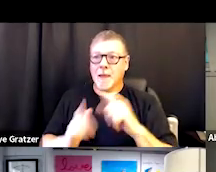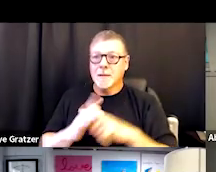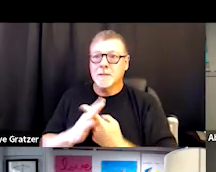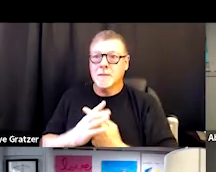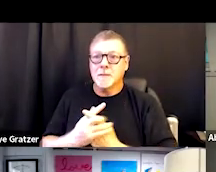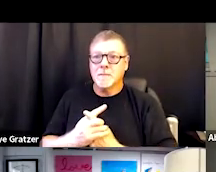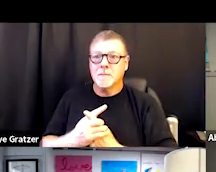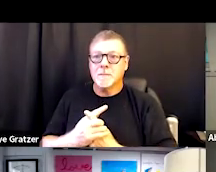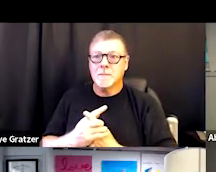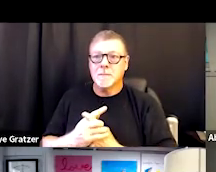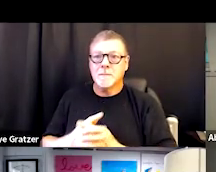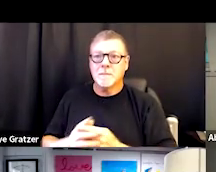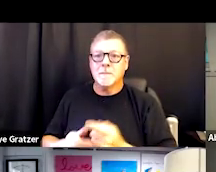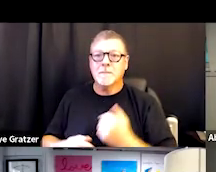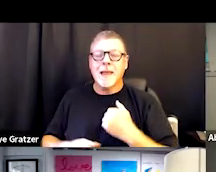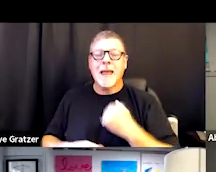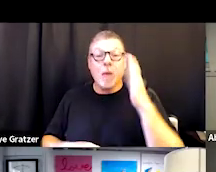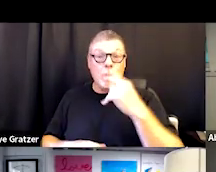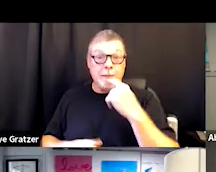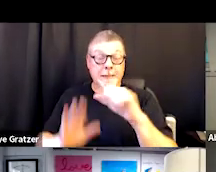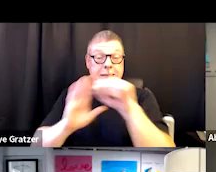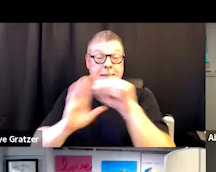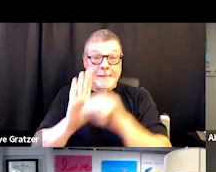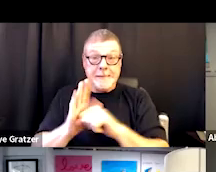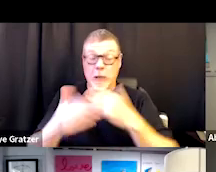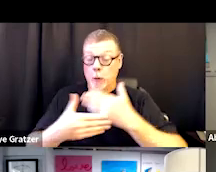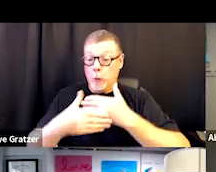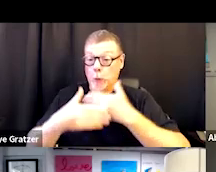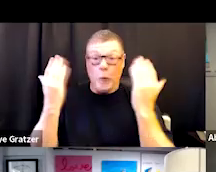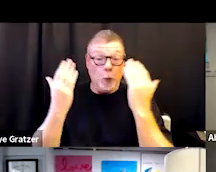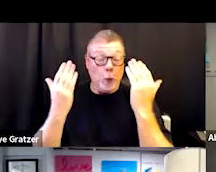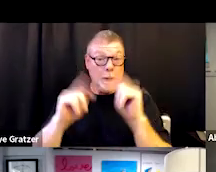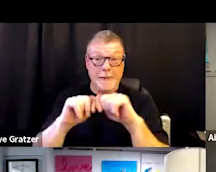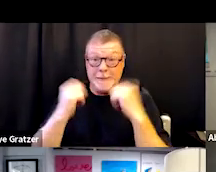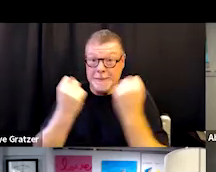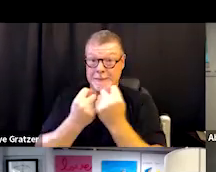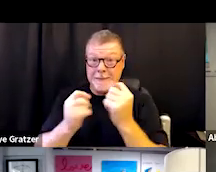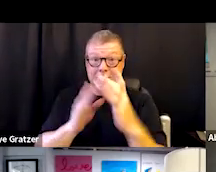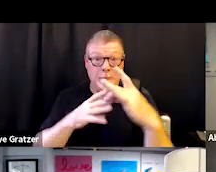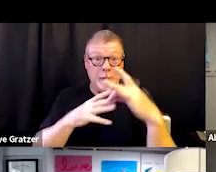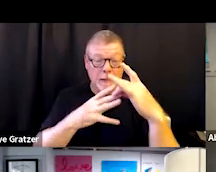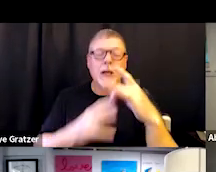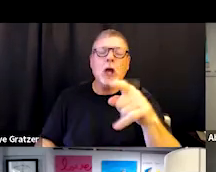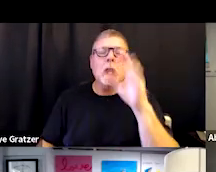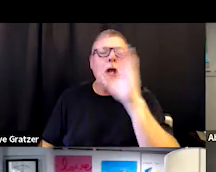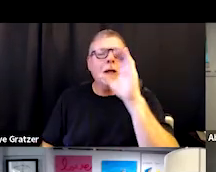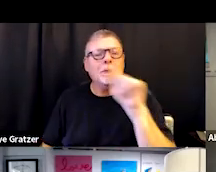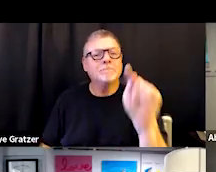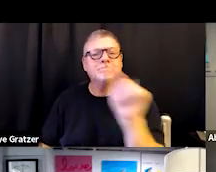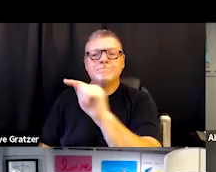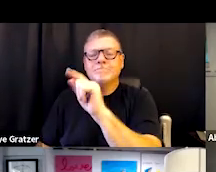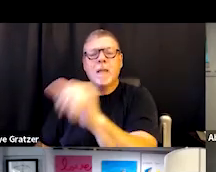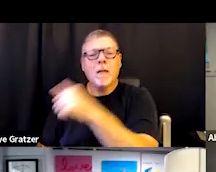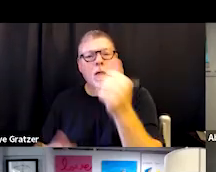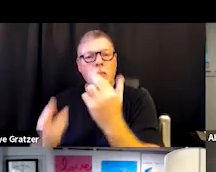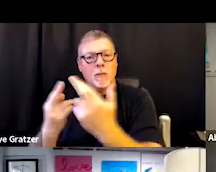Yeah. So, I would say if you live in a state with an absence of a state team lead, look around to see what existing resources are there. Are there local leads,